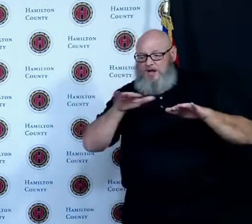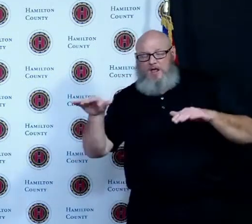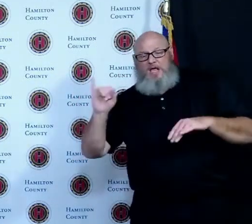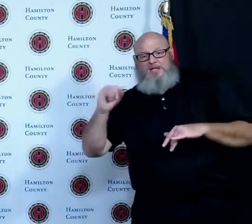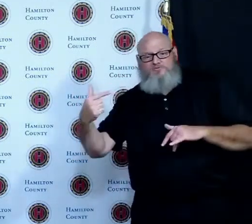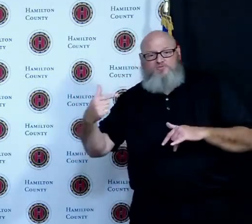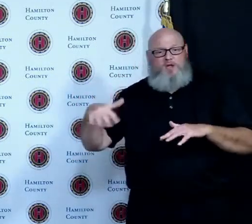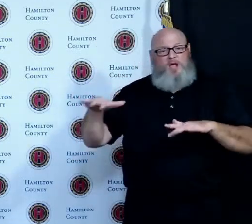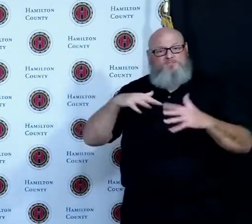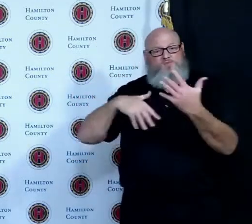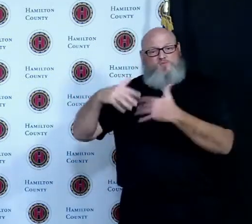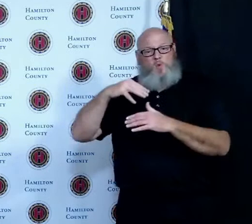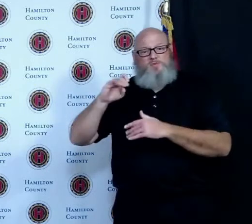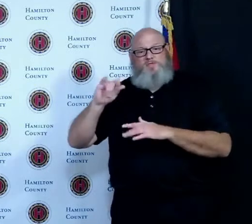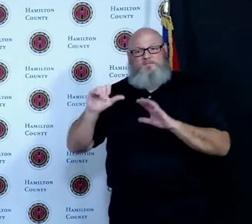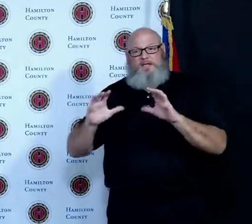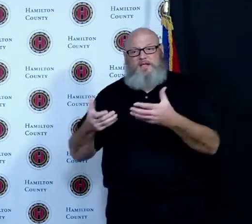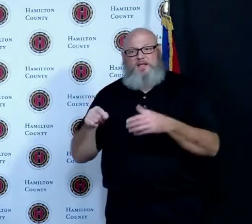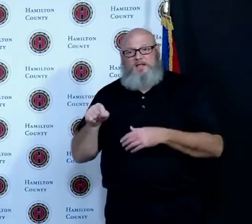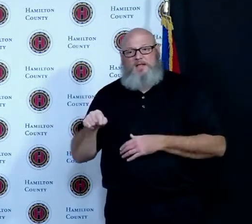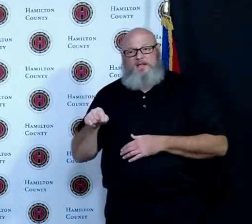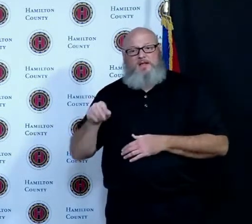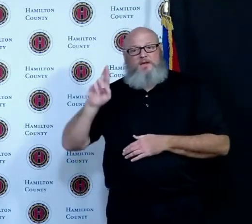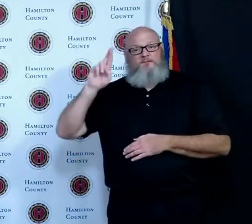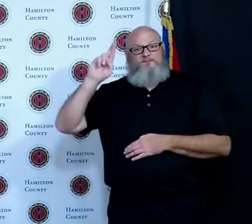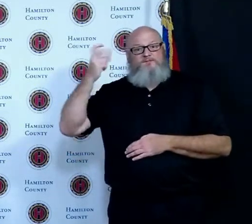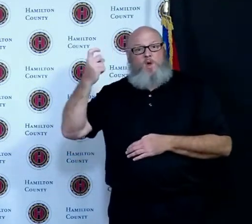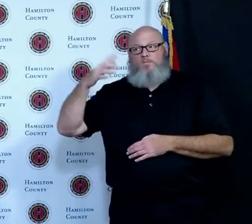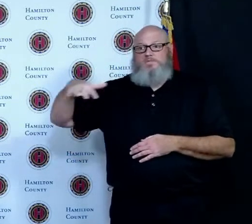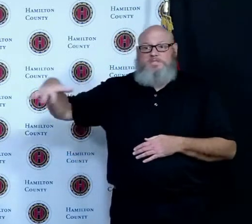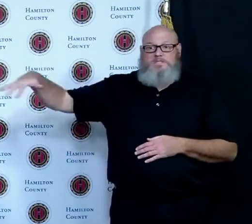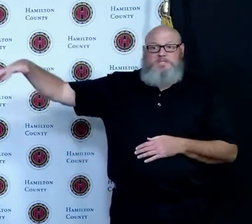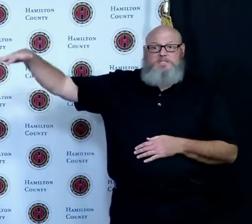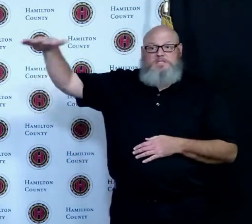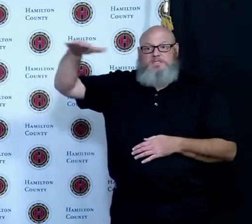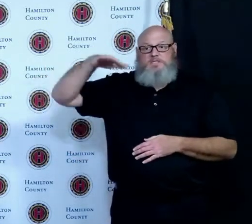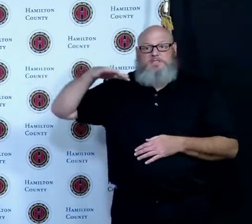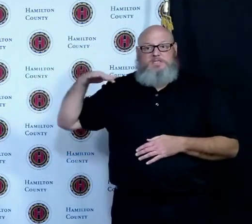people are announcing over the intercom hey we've got an extra two doses if you're in the store and